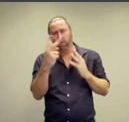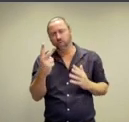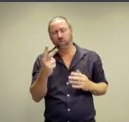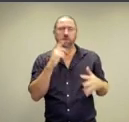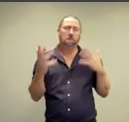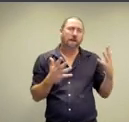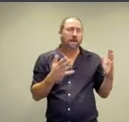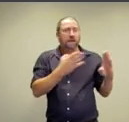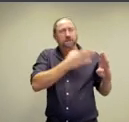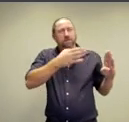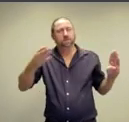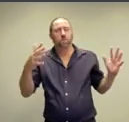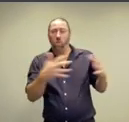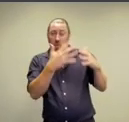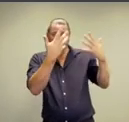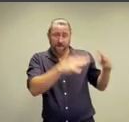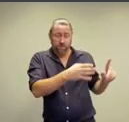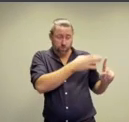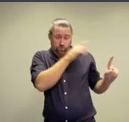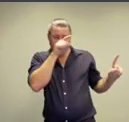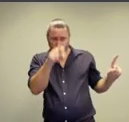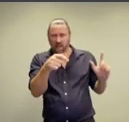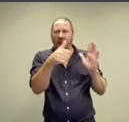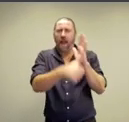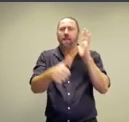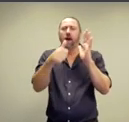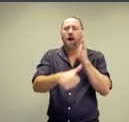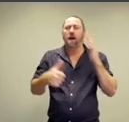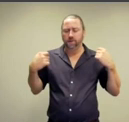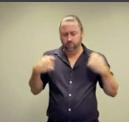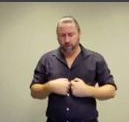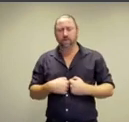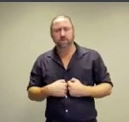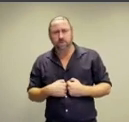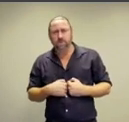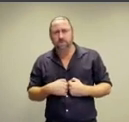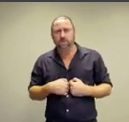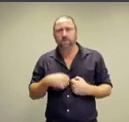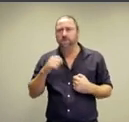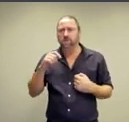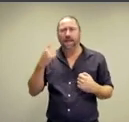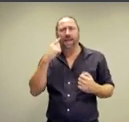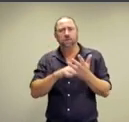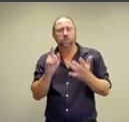so we're talking kind of the decades after the war is over,